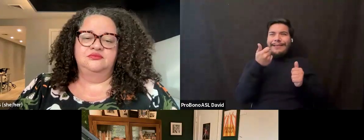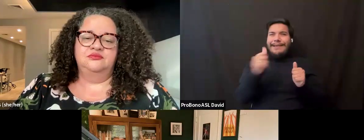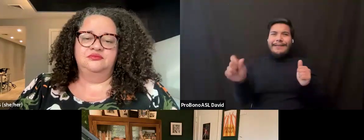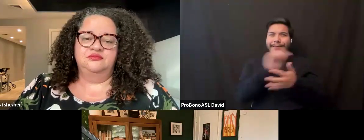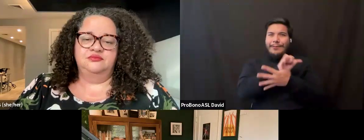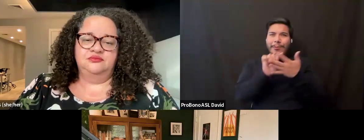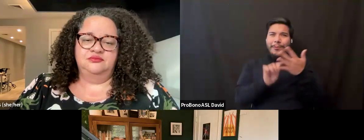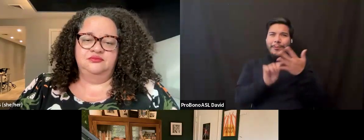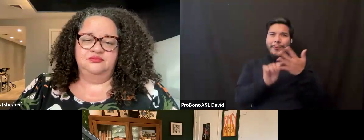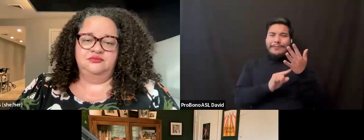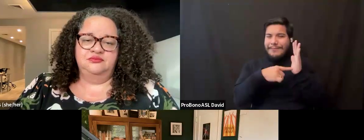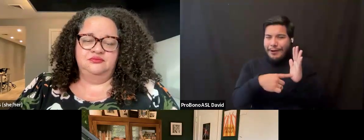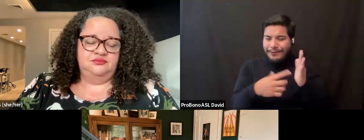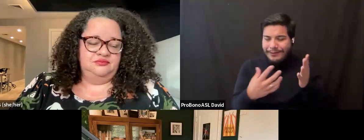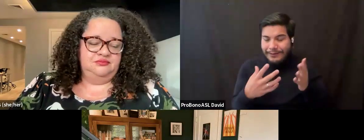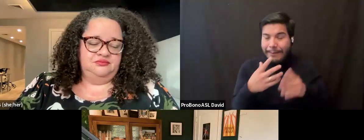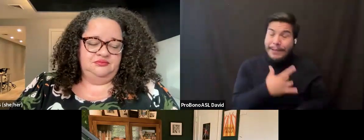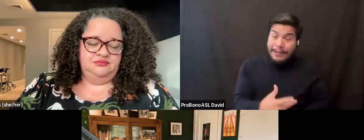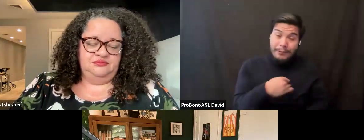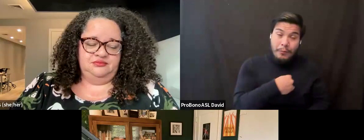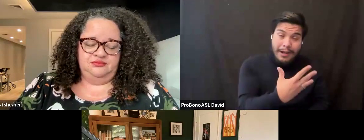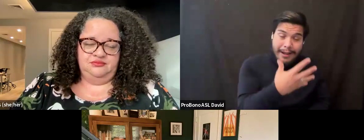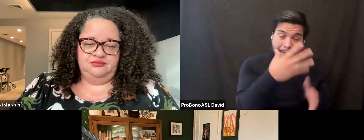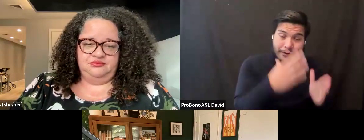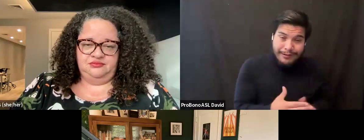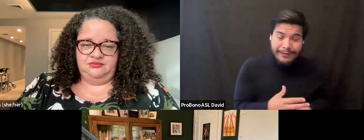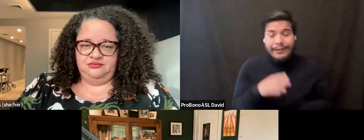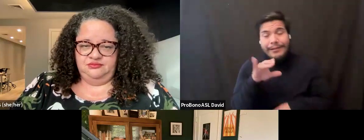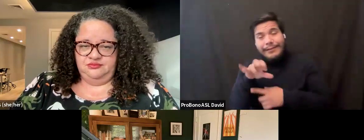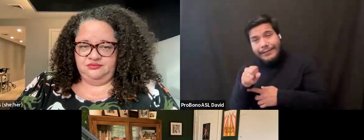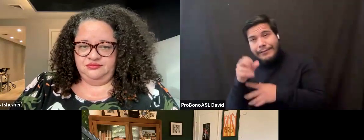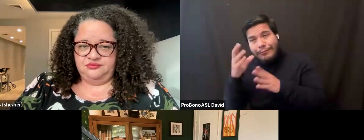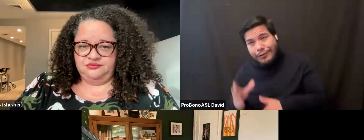and it's usually a white person and it's usually a cis person and it's usually a non-disabled person